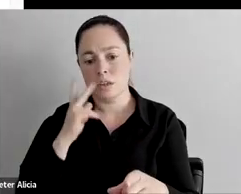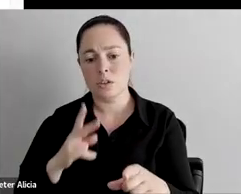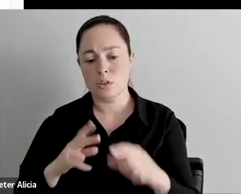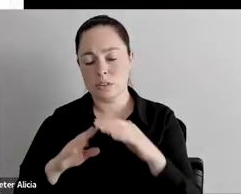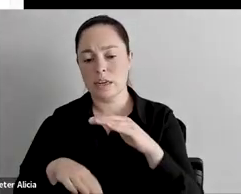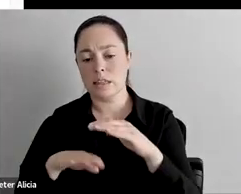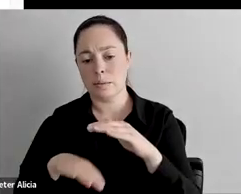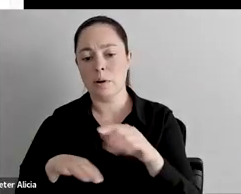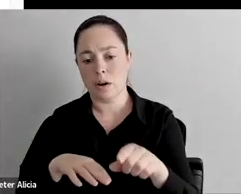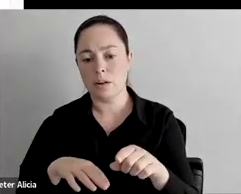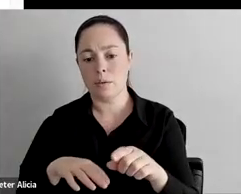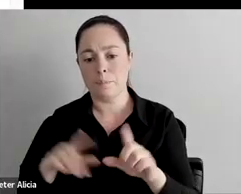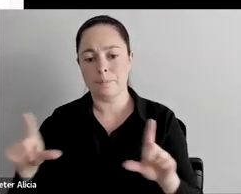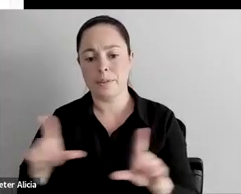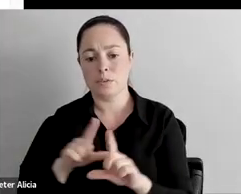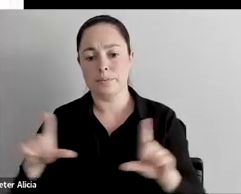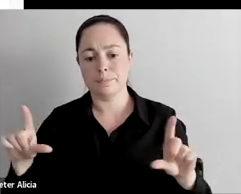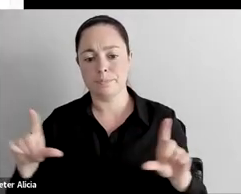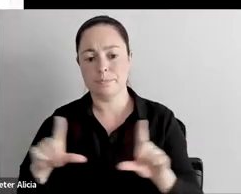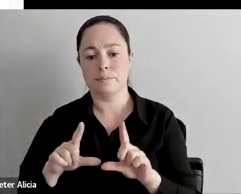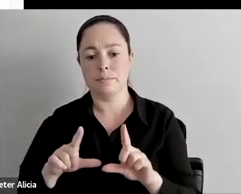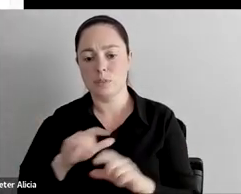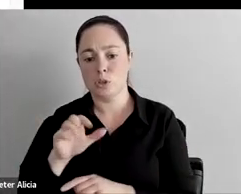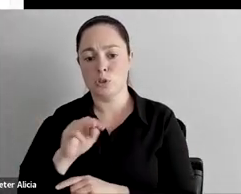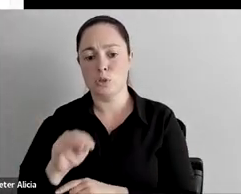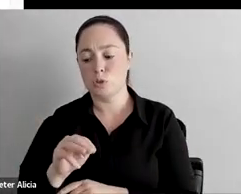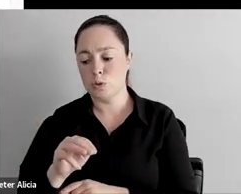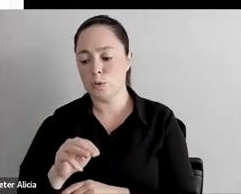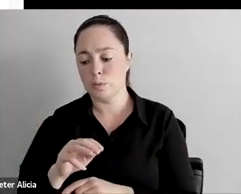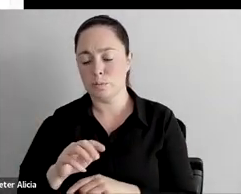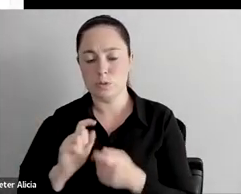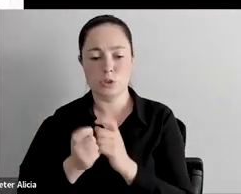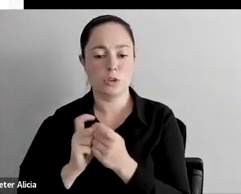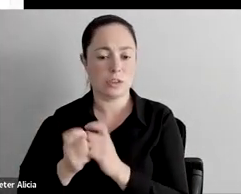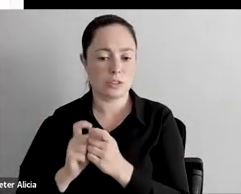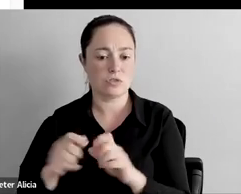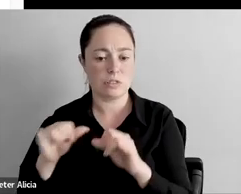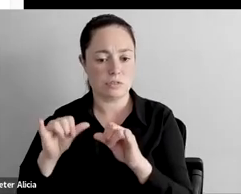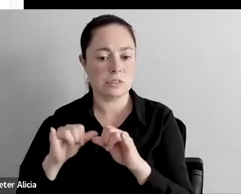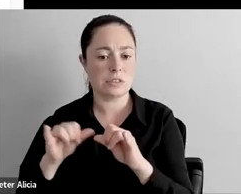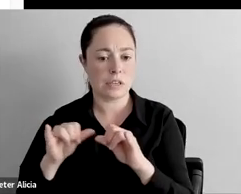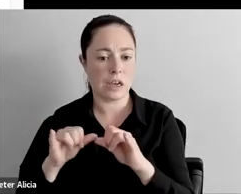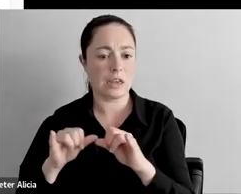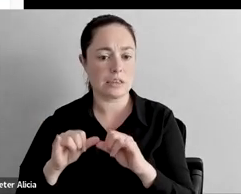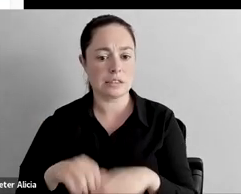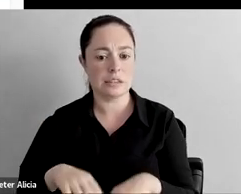the kind of bottom of the dashboard, there is a sliding bar where you can zoom in to make it bigger.